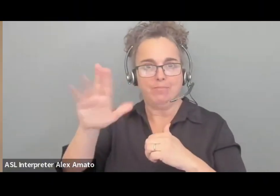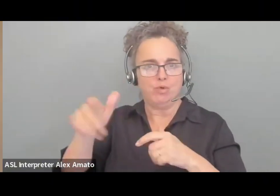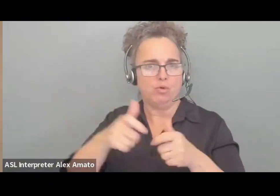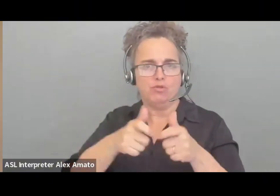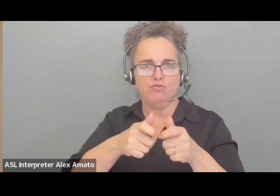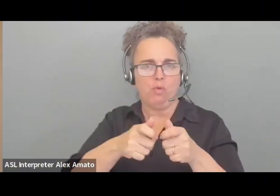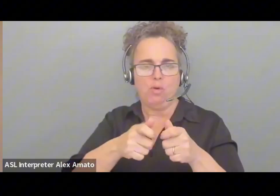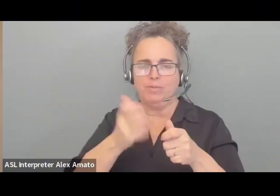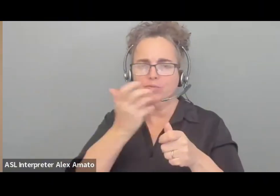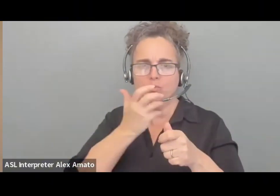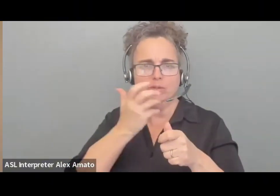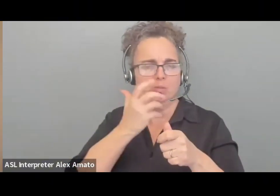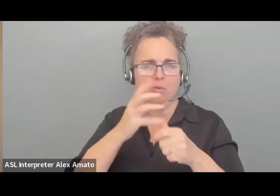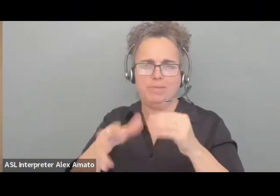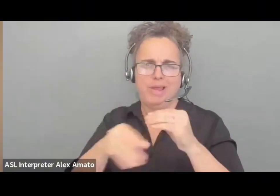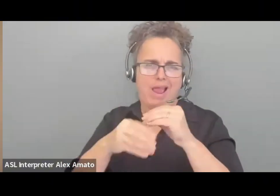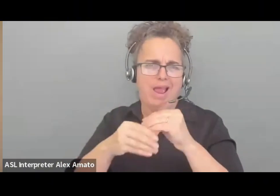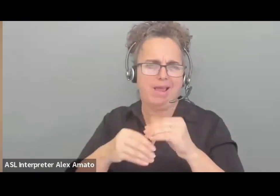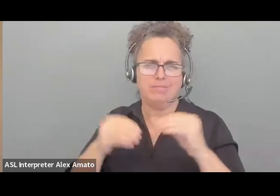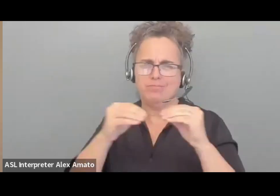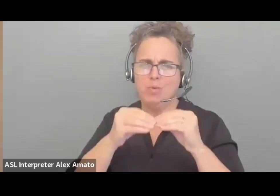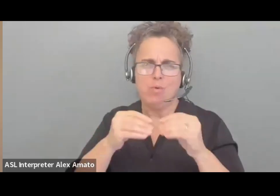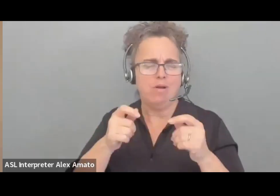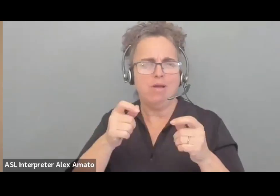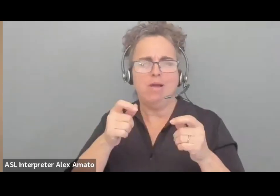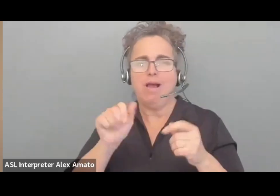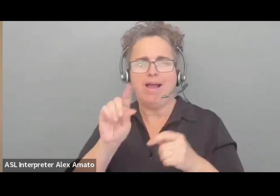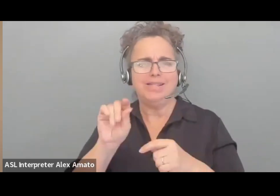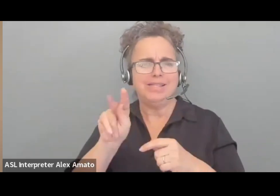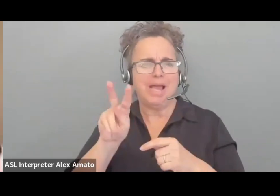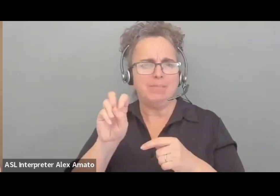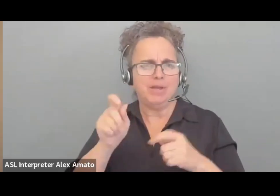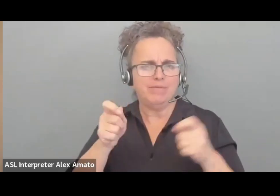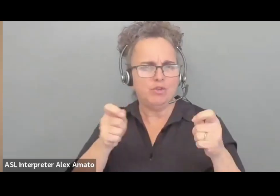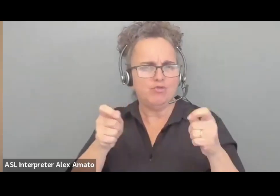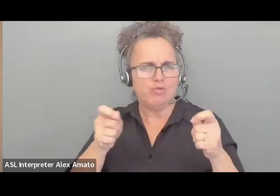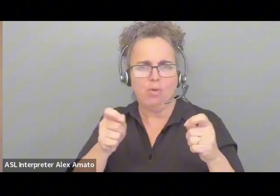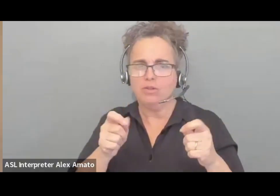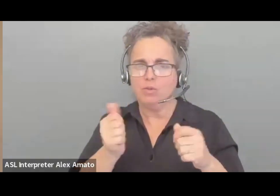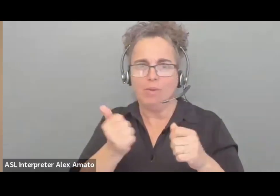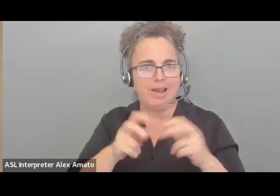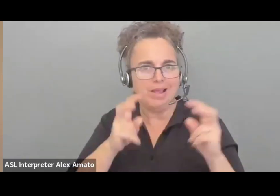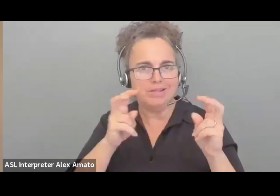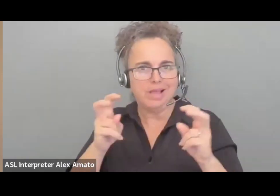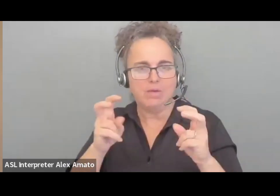of adaptive controllers. Make sure that any dialogue has subtitles. Make sure those subtitles have a background.